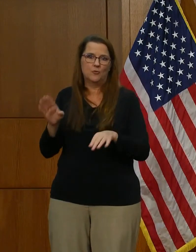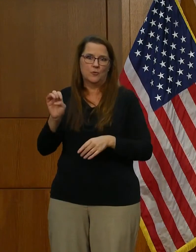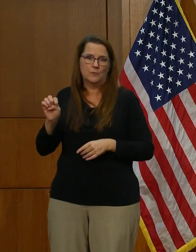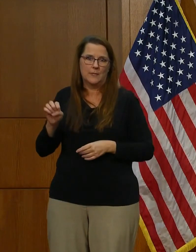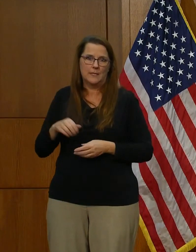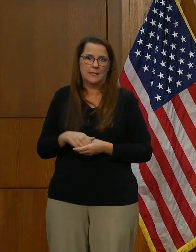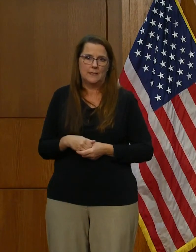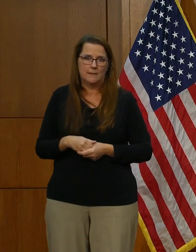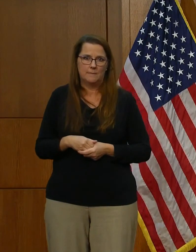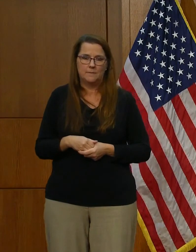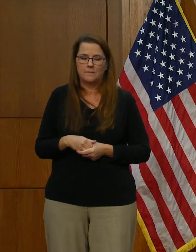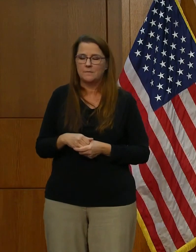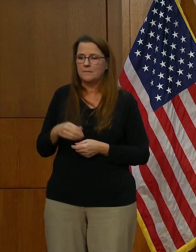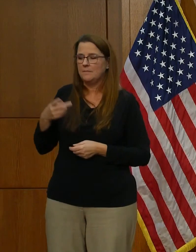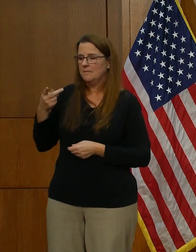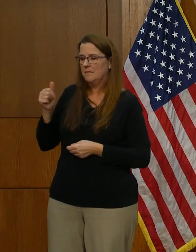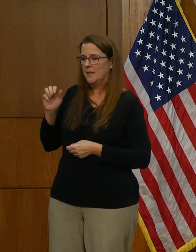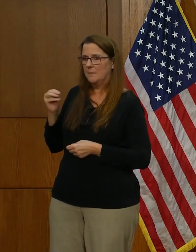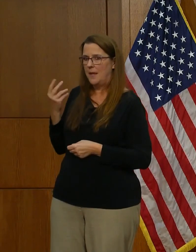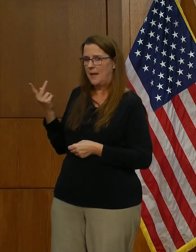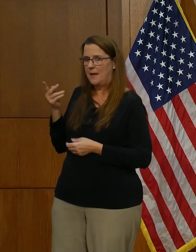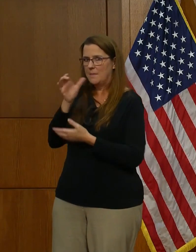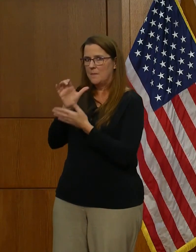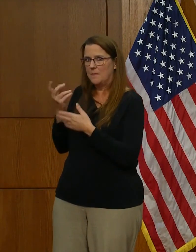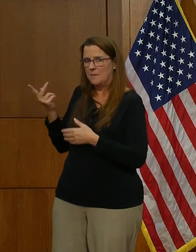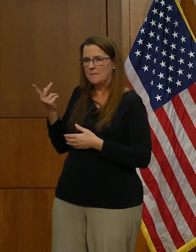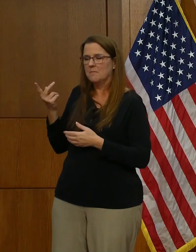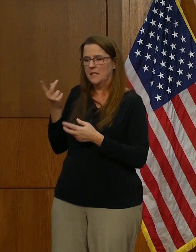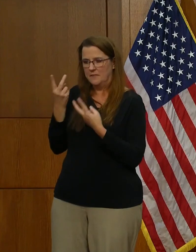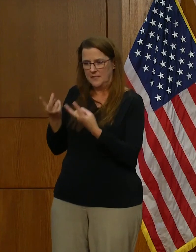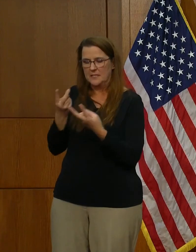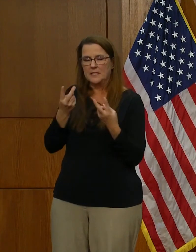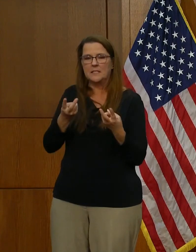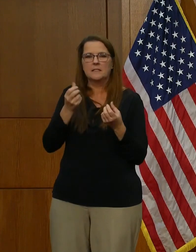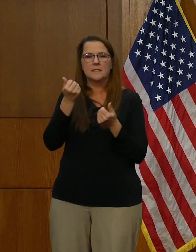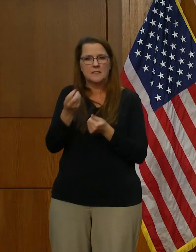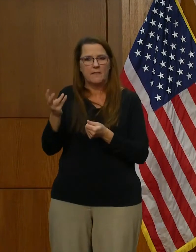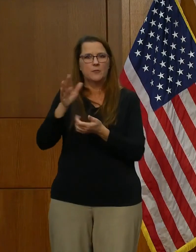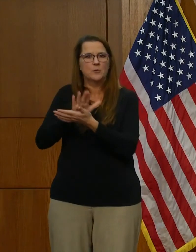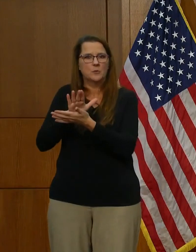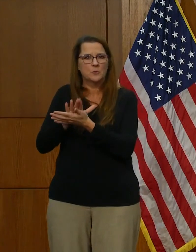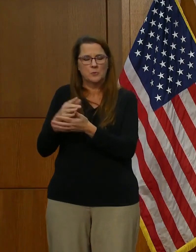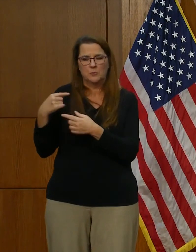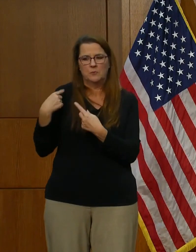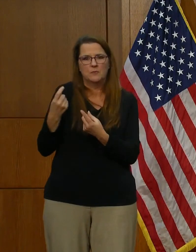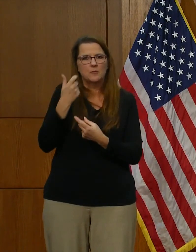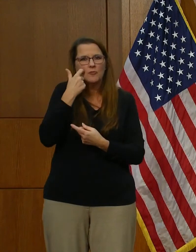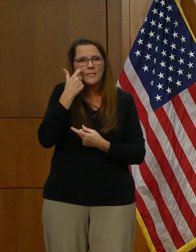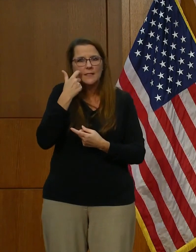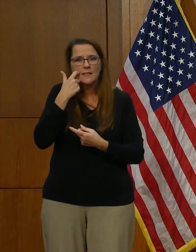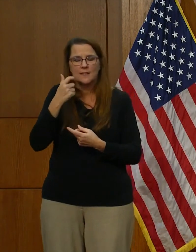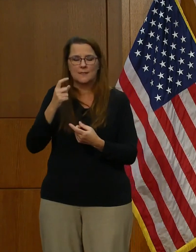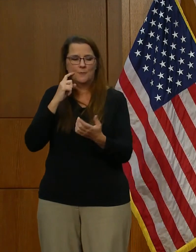WHERE THEY NEED TO BE. PAM AND